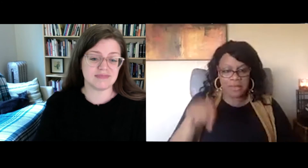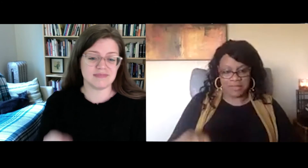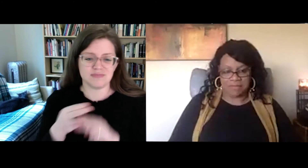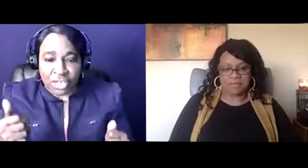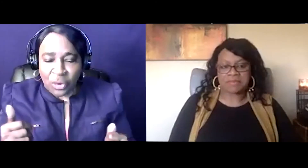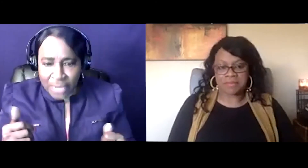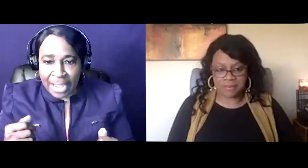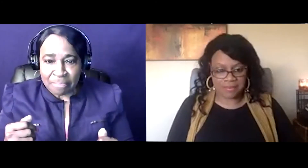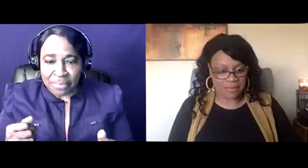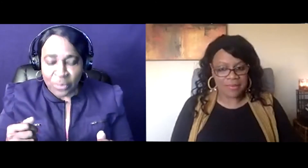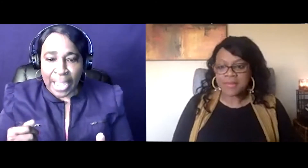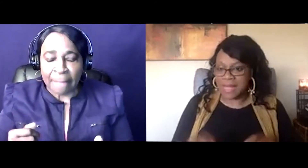Crystal Kelley Schwartz (interpreted by Barbara Williams-Finley): For sure, okay, okay.